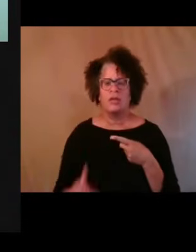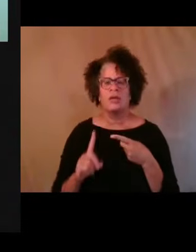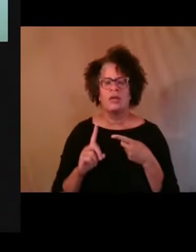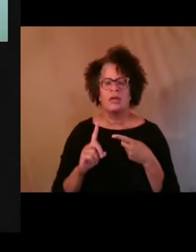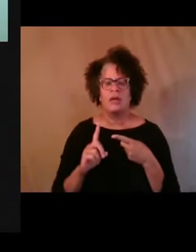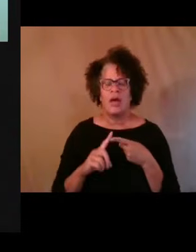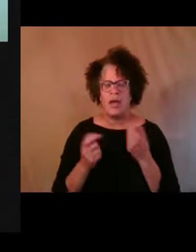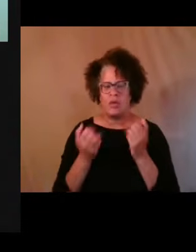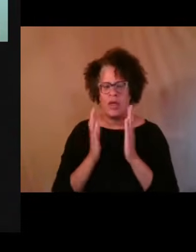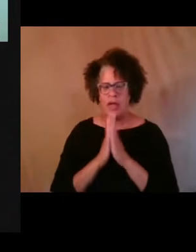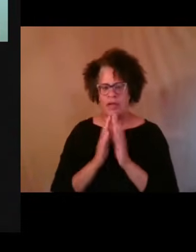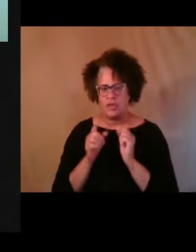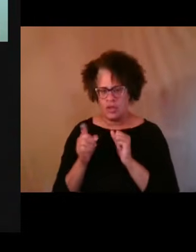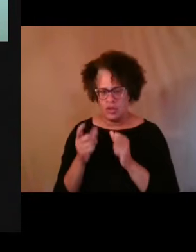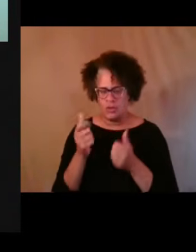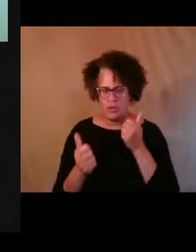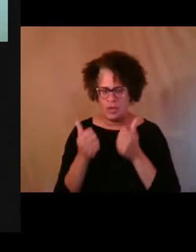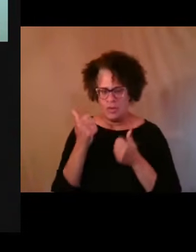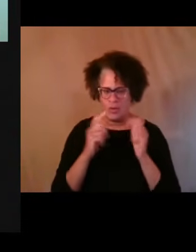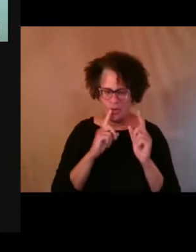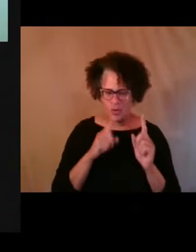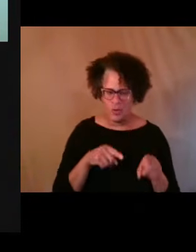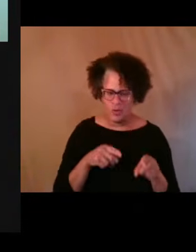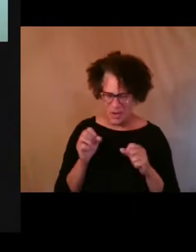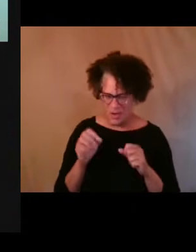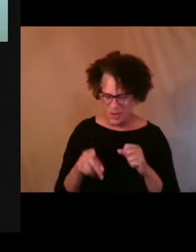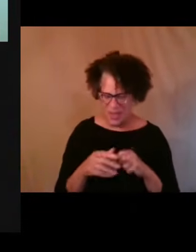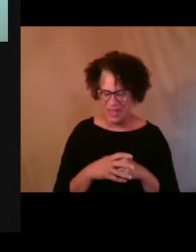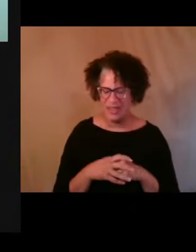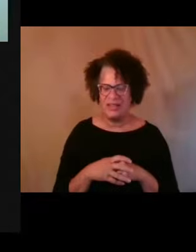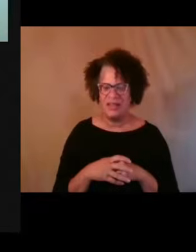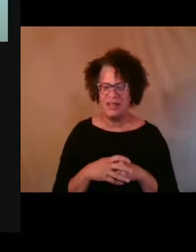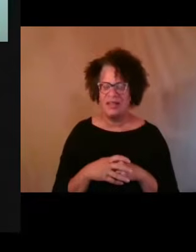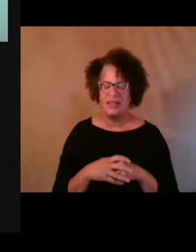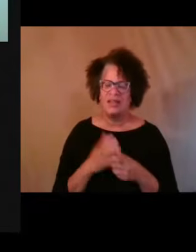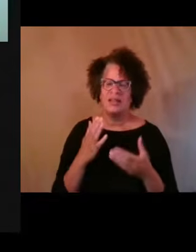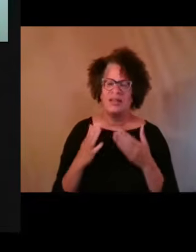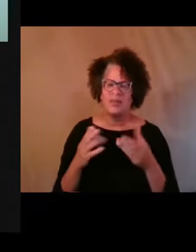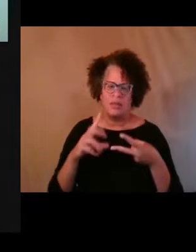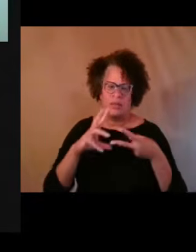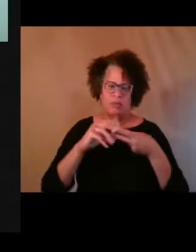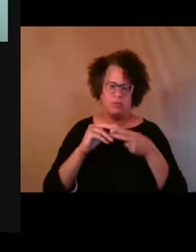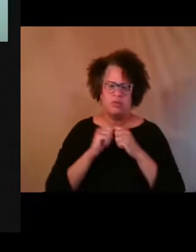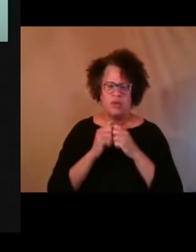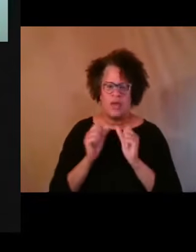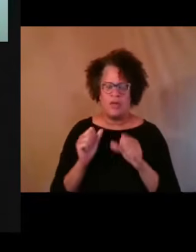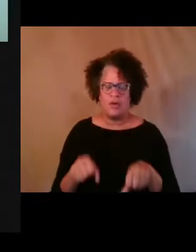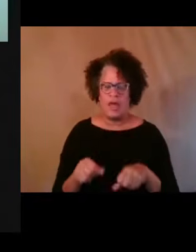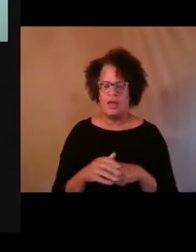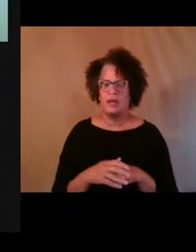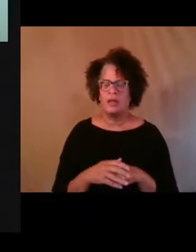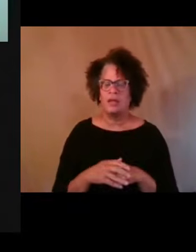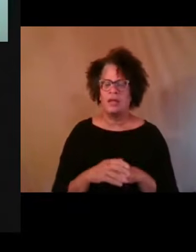and you tell me which one you want, and maybe you can even blend them together. How do you understand the interaction between spiritual